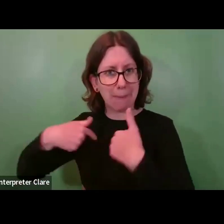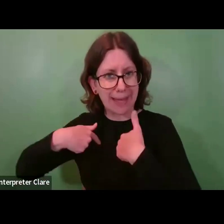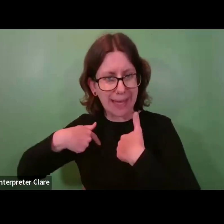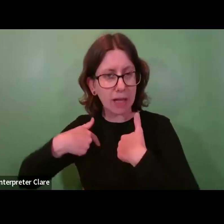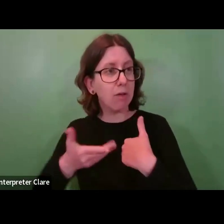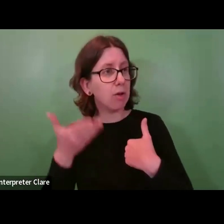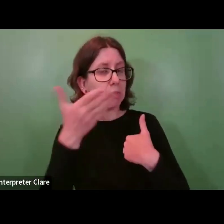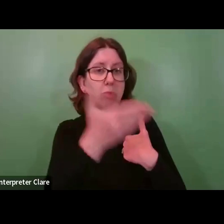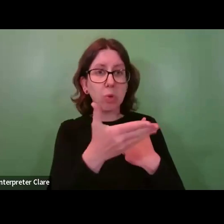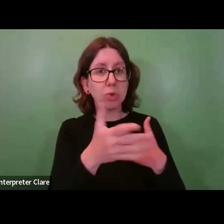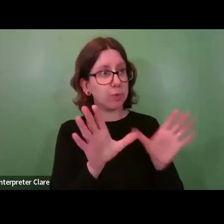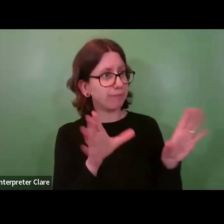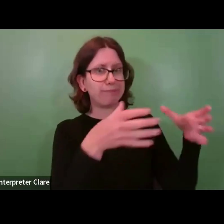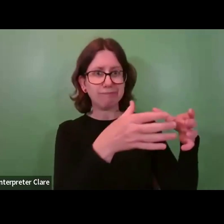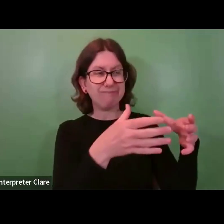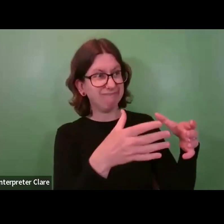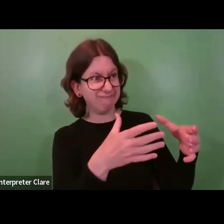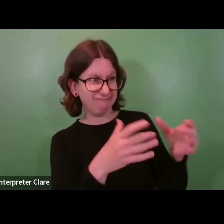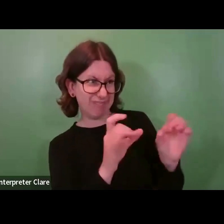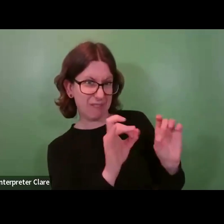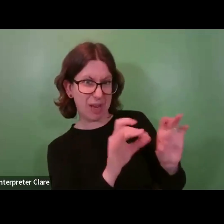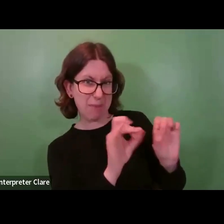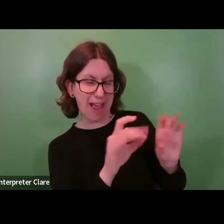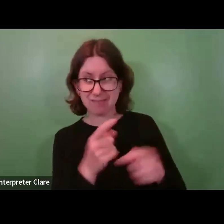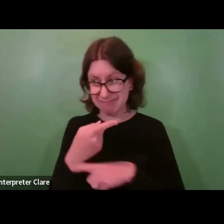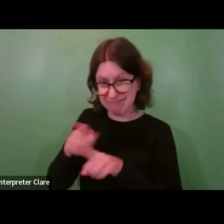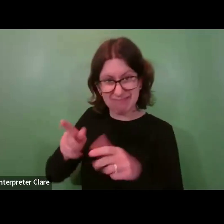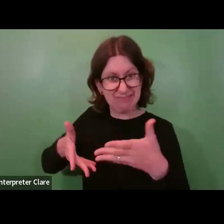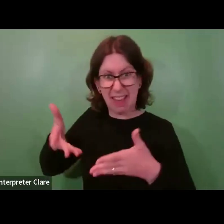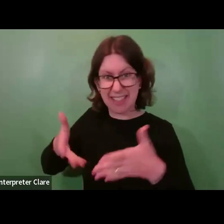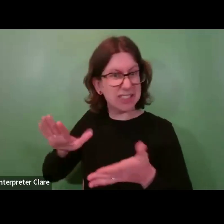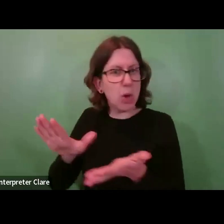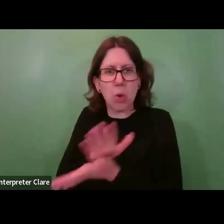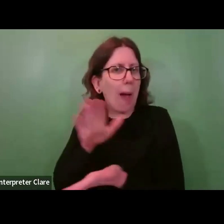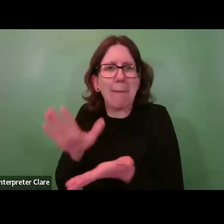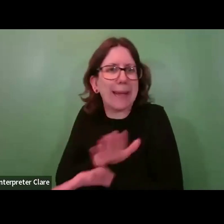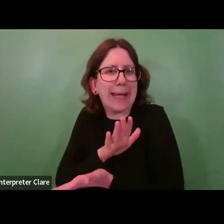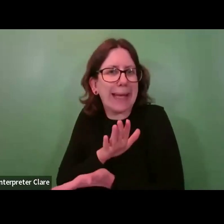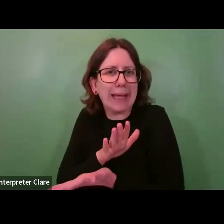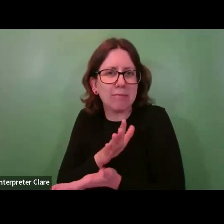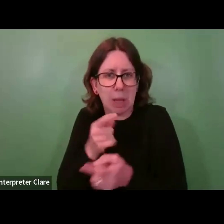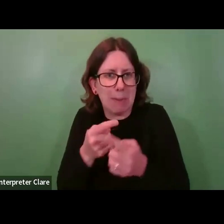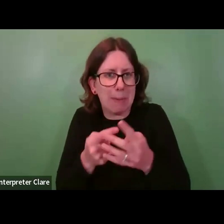The athletes aren't happy with this or that." And and I I did that for a while.